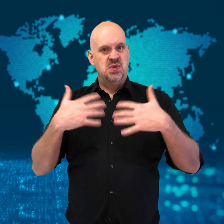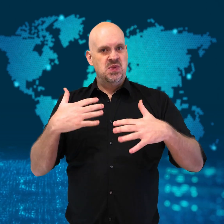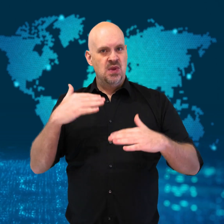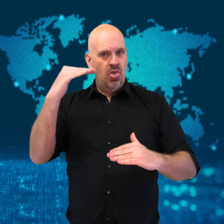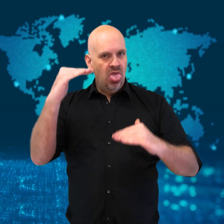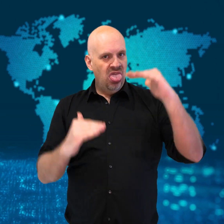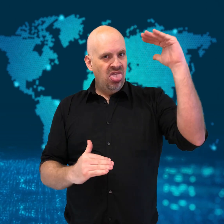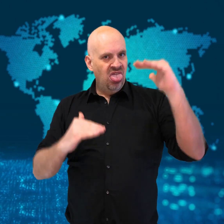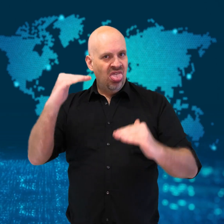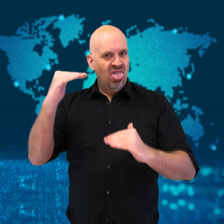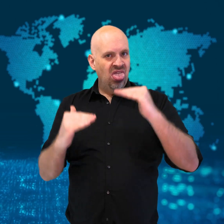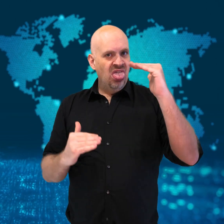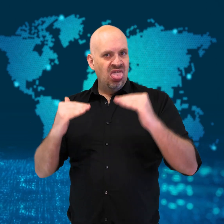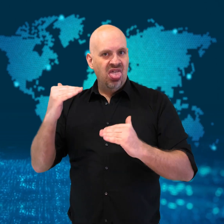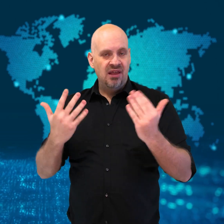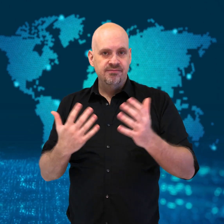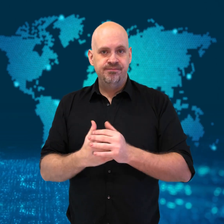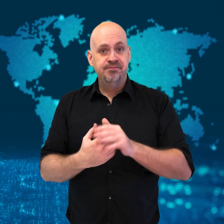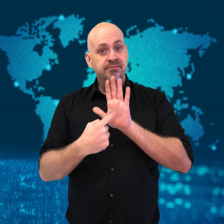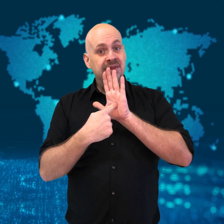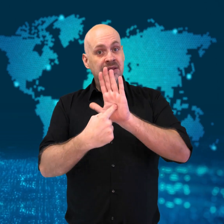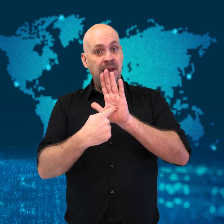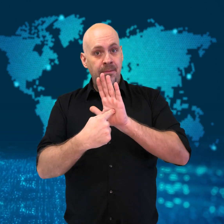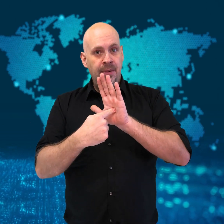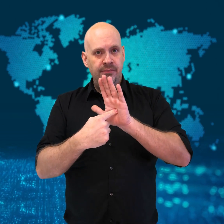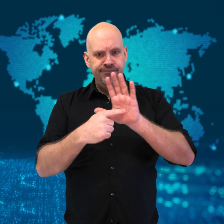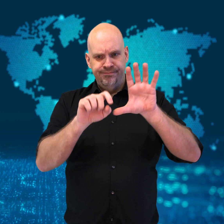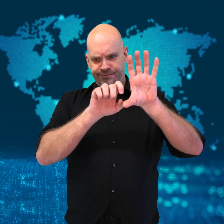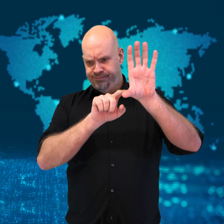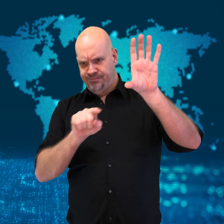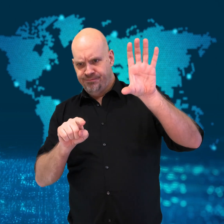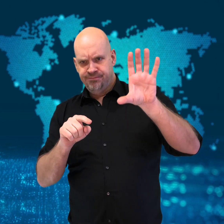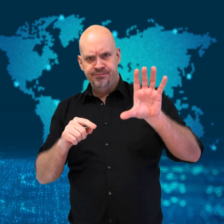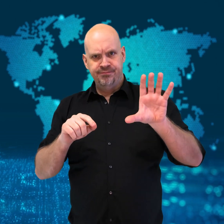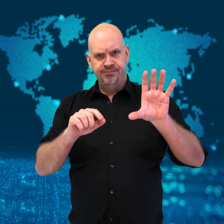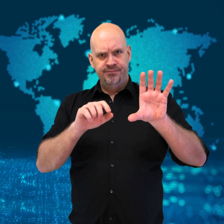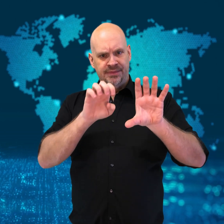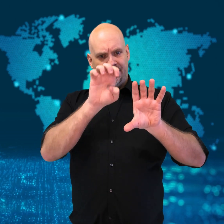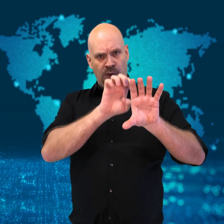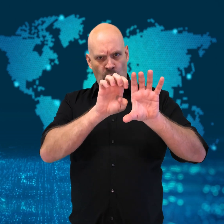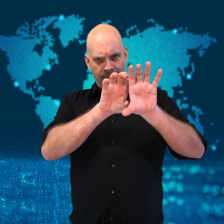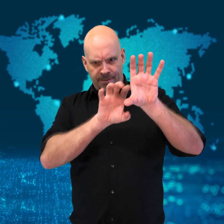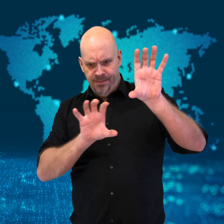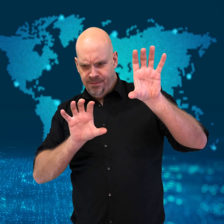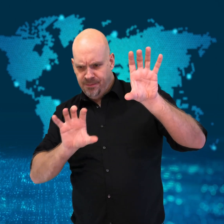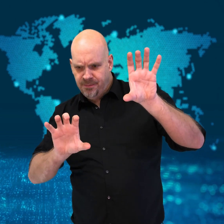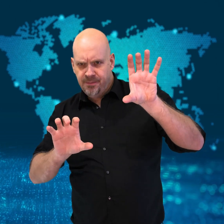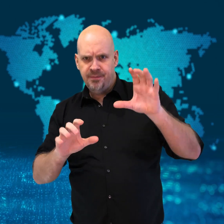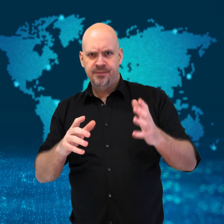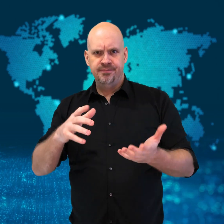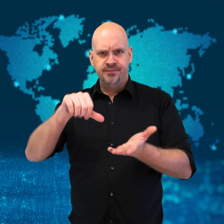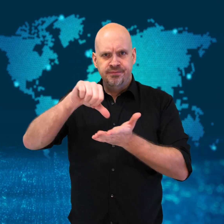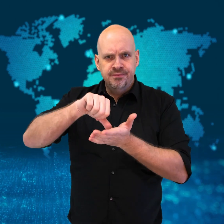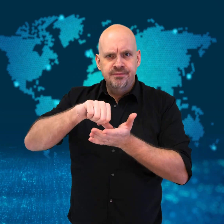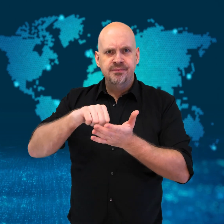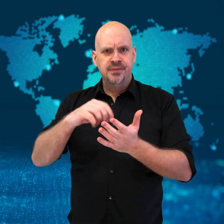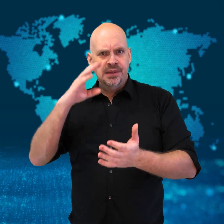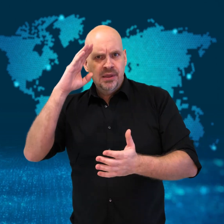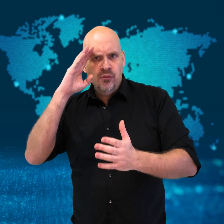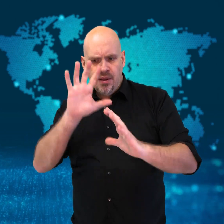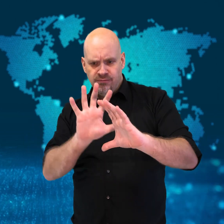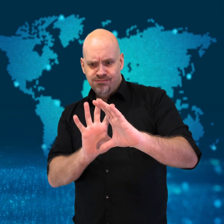Richer countries in the area have begun vaccinations but poorer